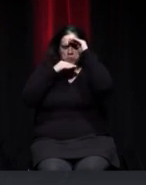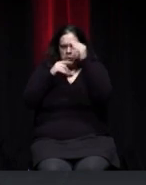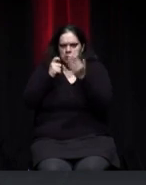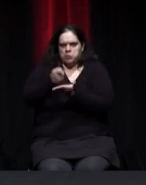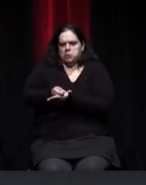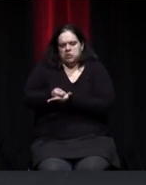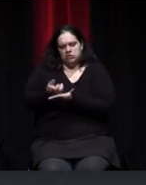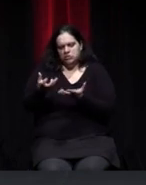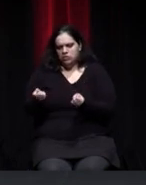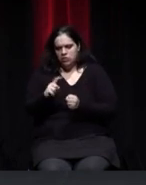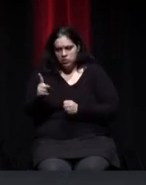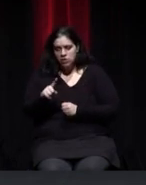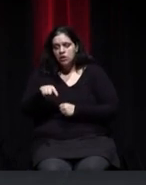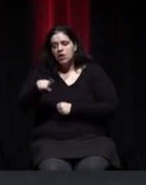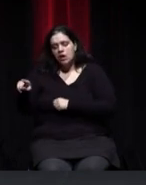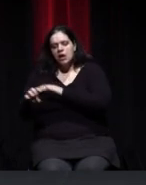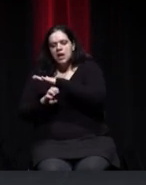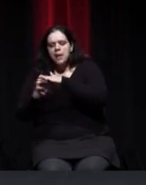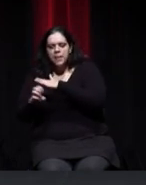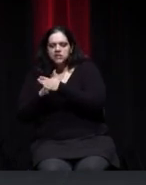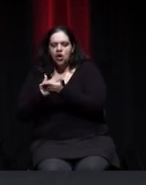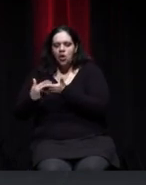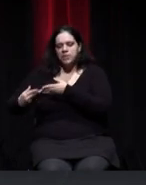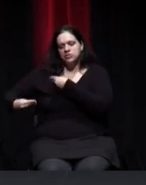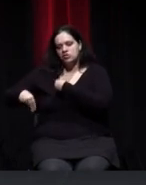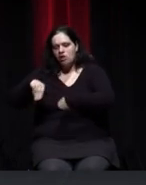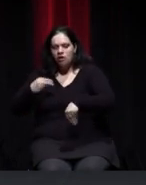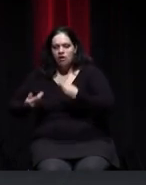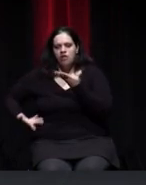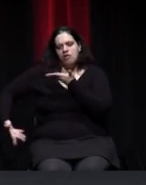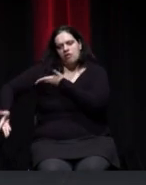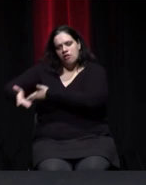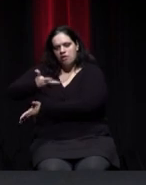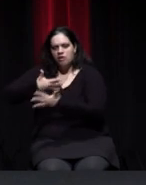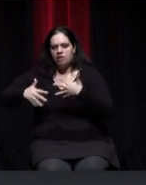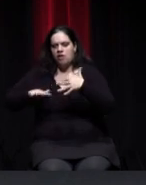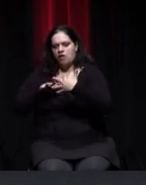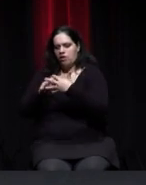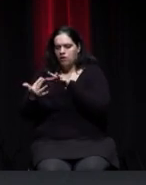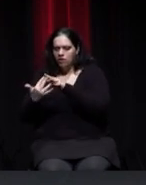mobility, fluidity, circulation in open networks.